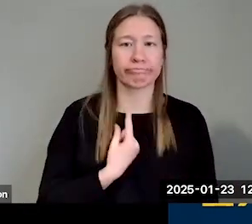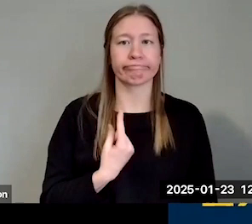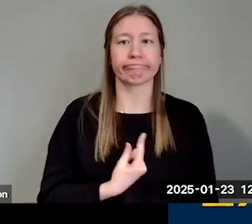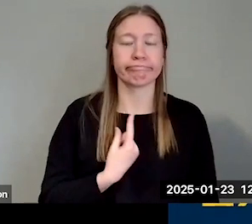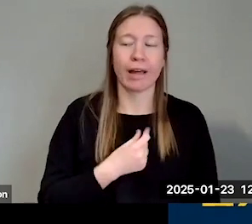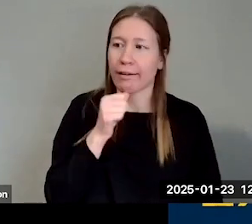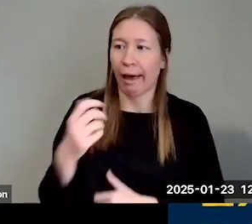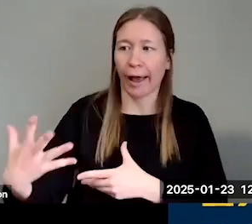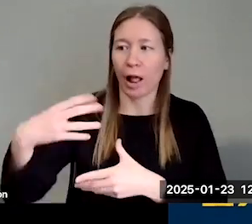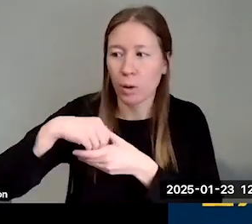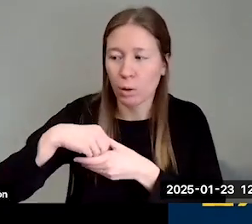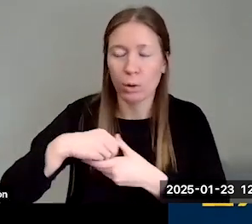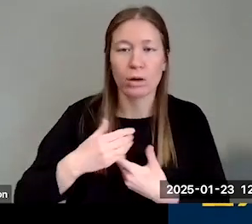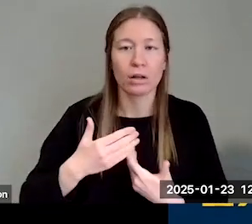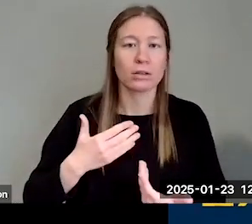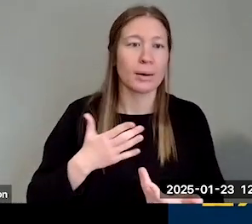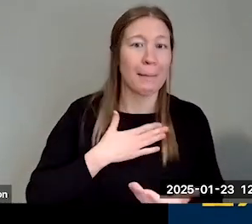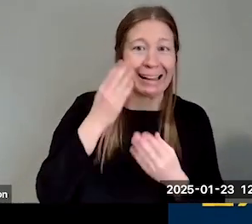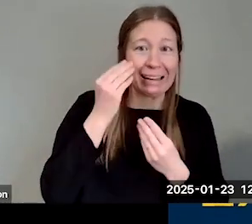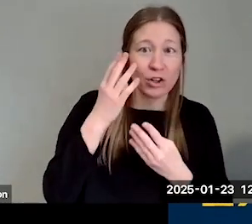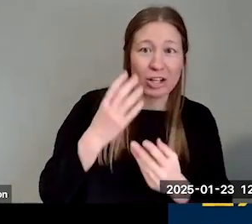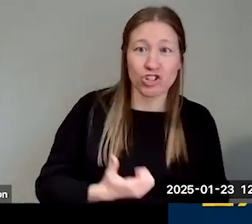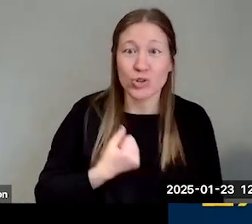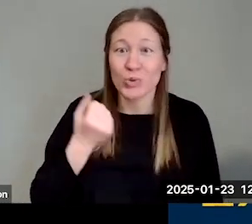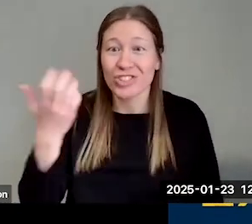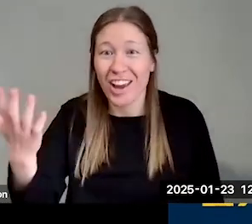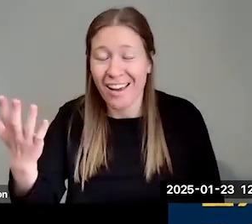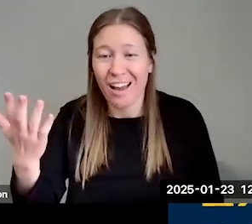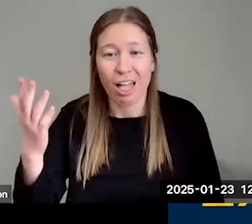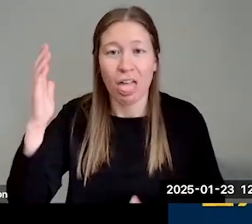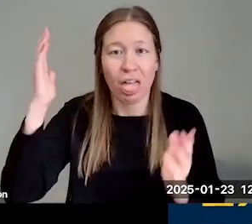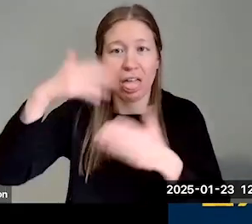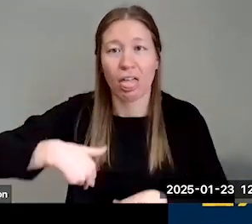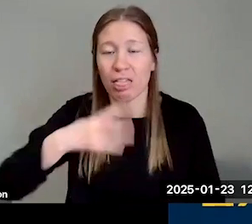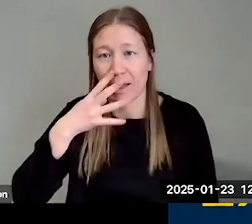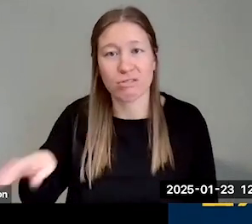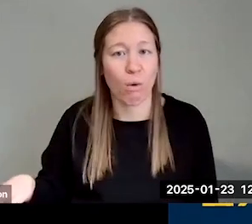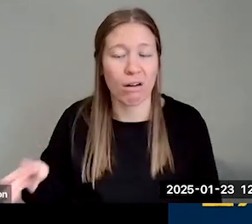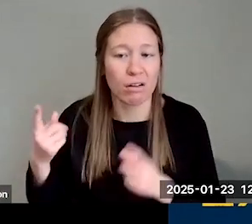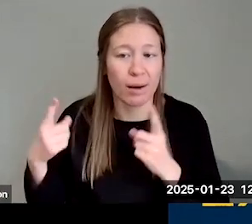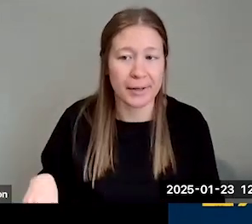or your information that you might have to share is looked over. And then of course, just general discomfort,